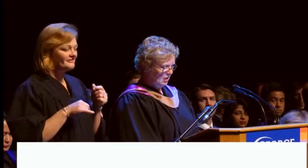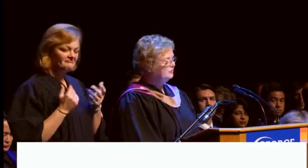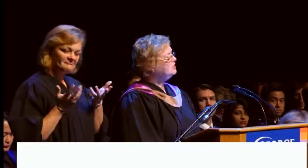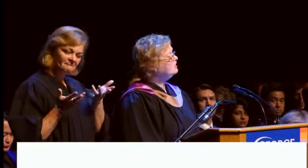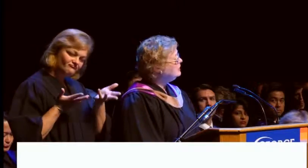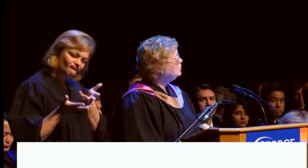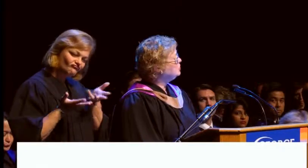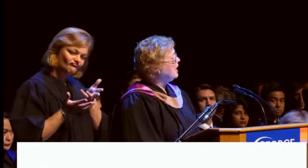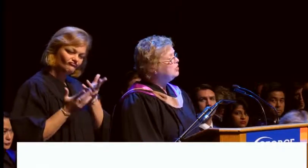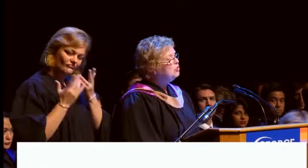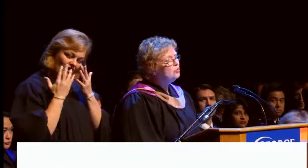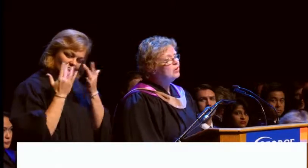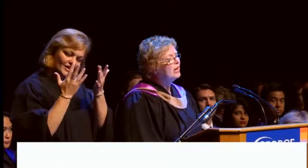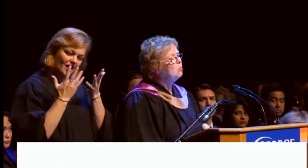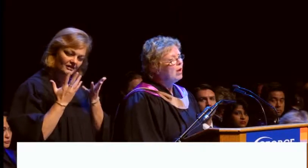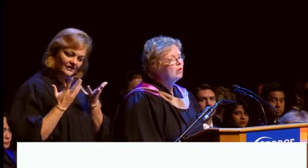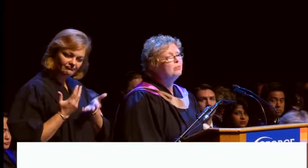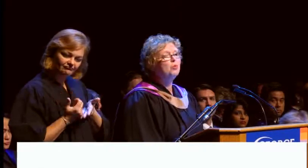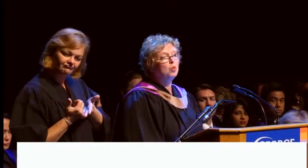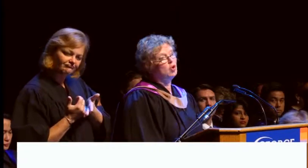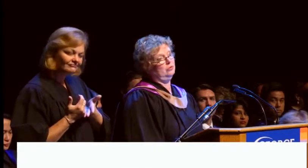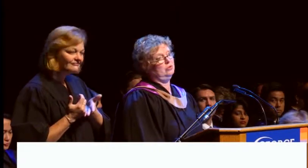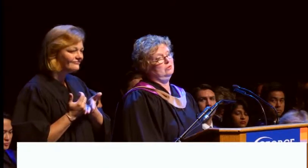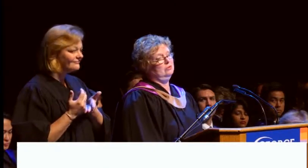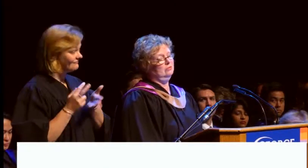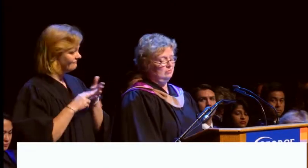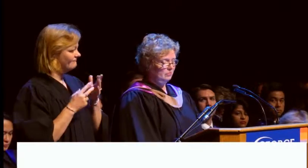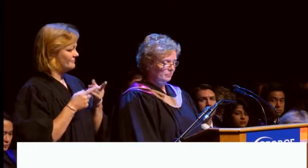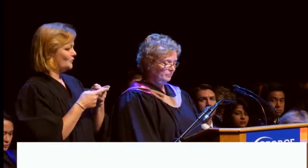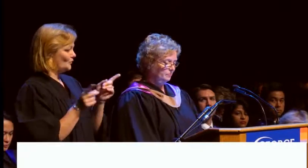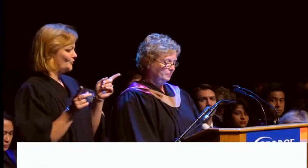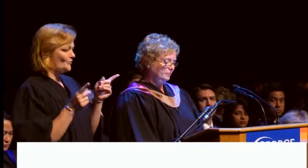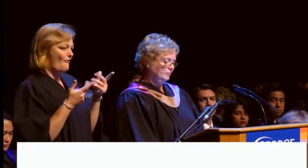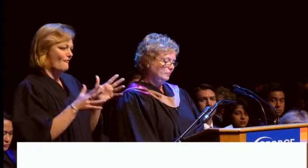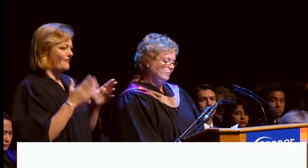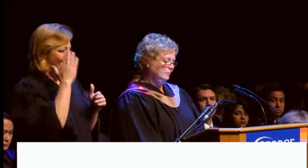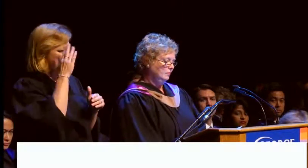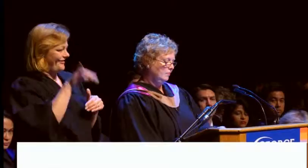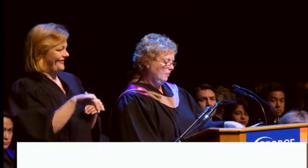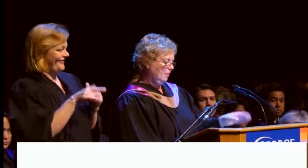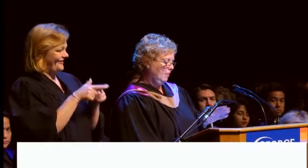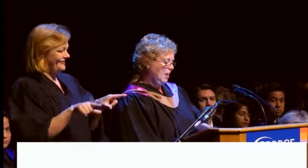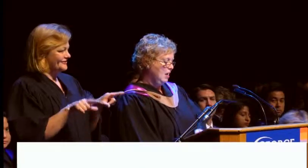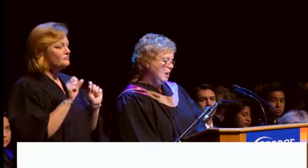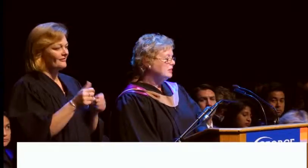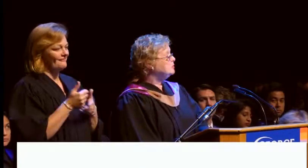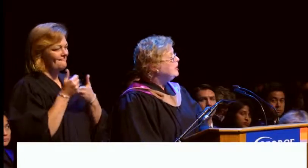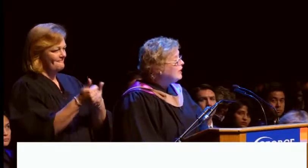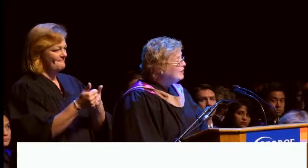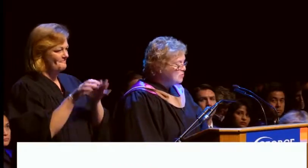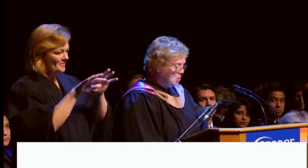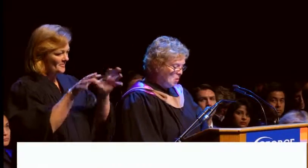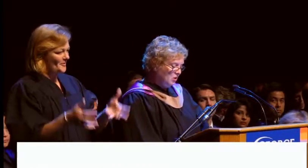OF DISTINCTION -- AND YOU CAN WELCOME THE WORLD. AND SPEAKING OF THE WORLD...